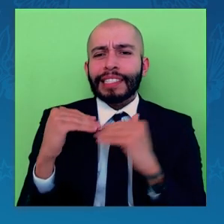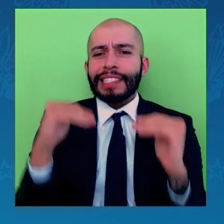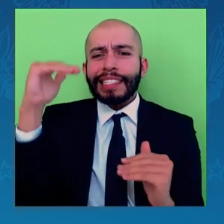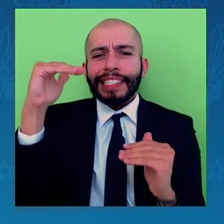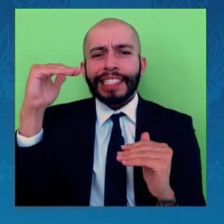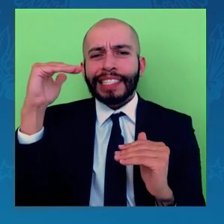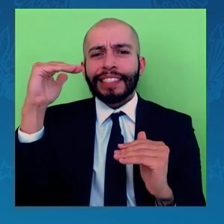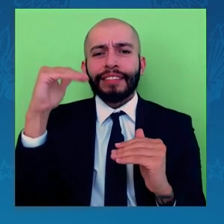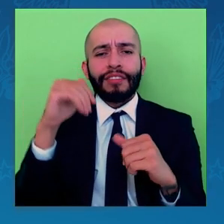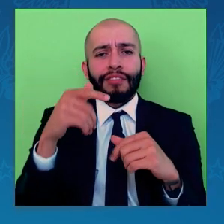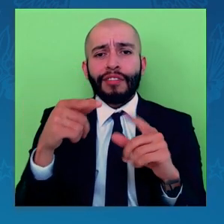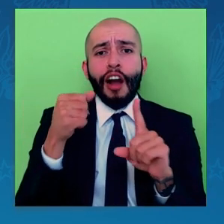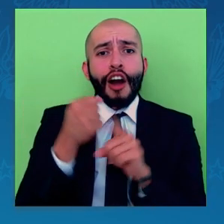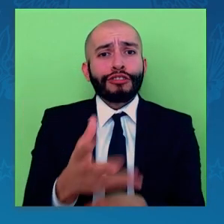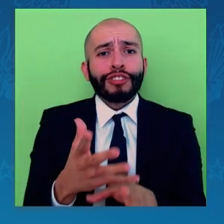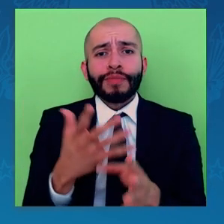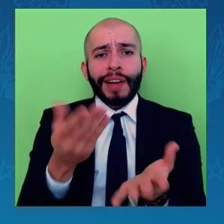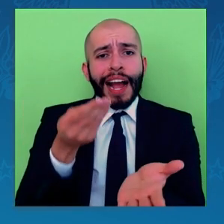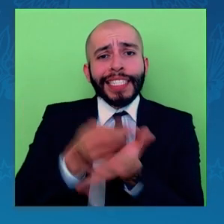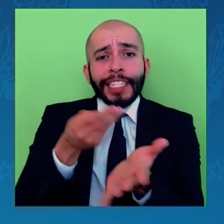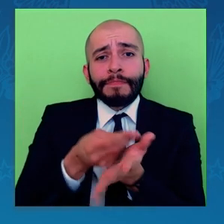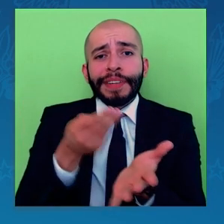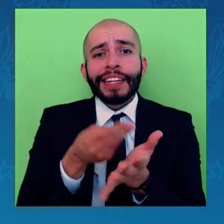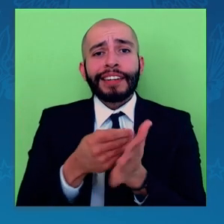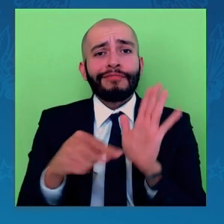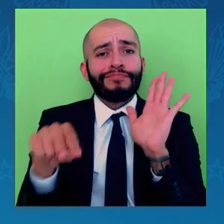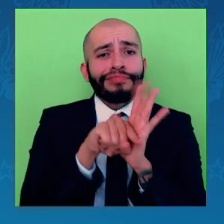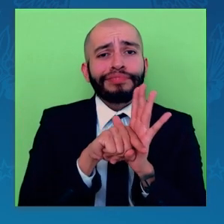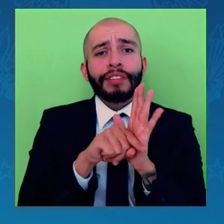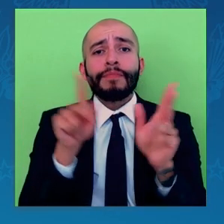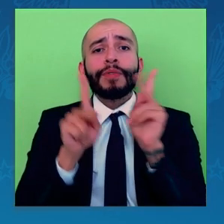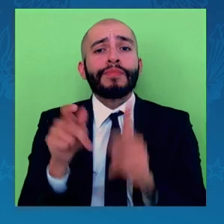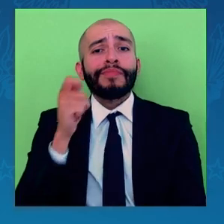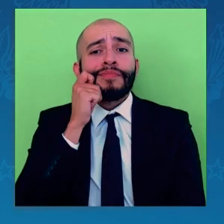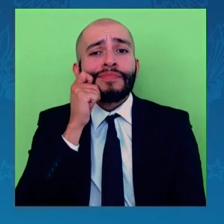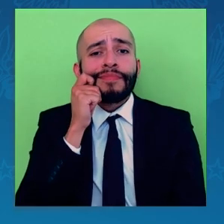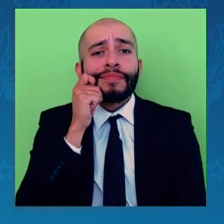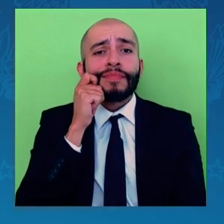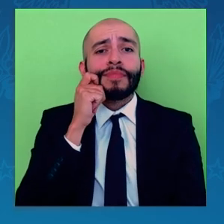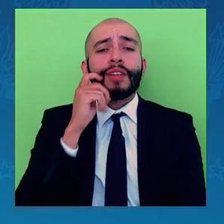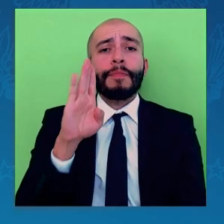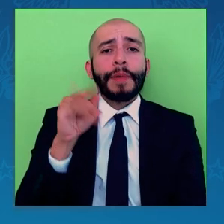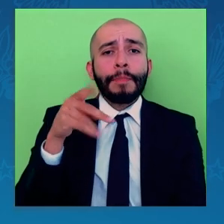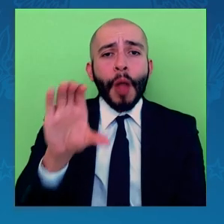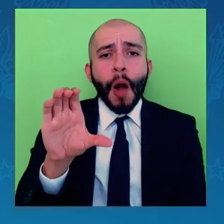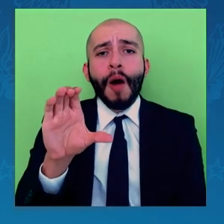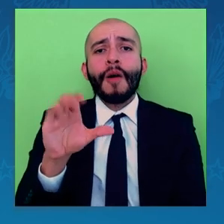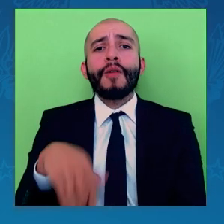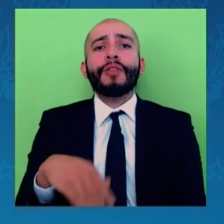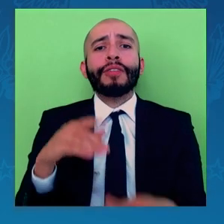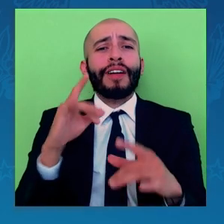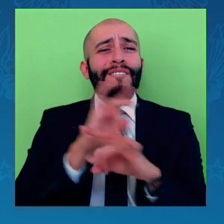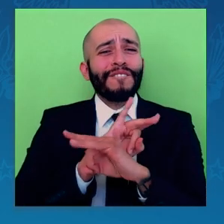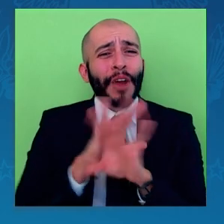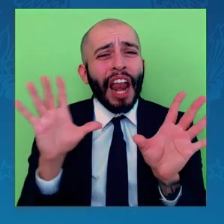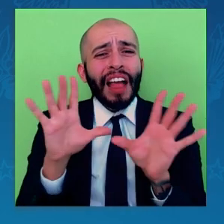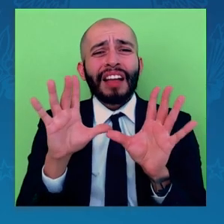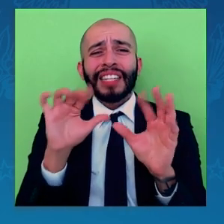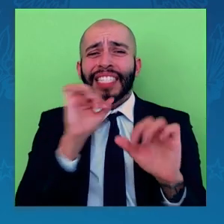and on people of color. Yet for all the darkness that we have experienced during this pandemic, the light of a new dawn is on the horizon.